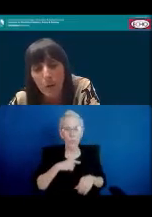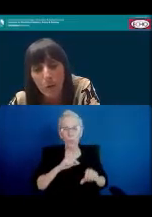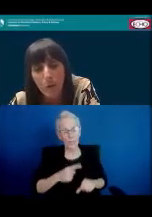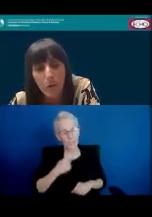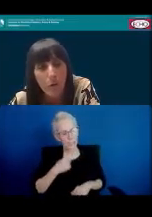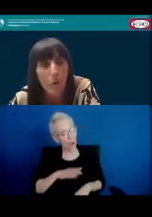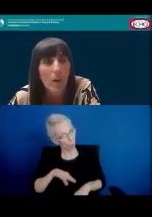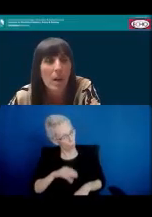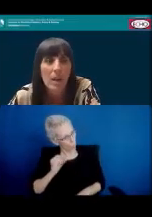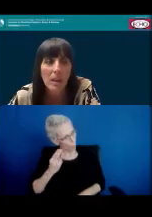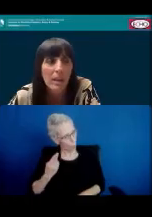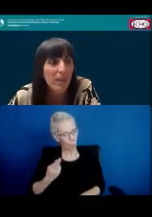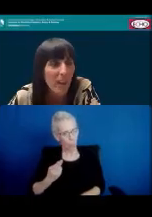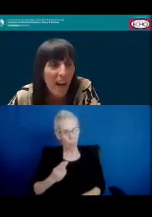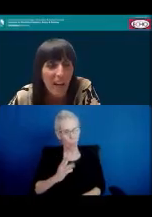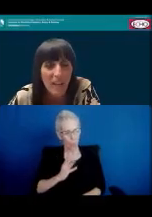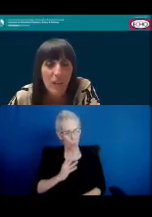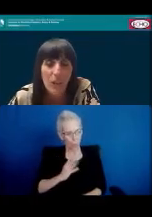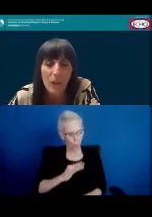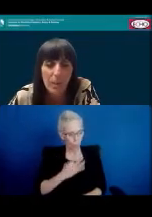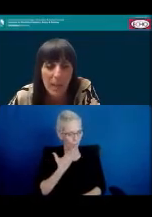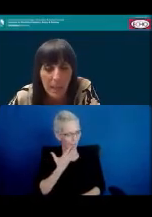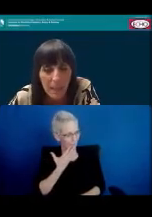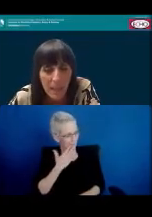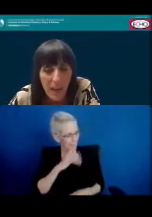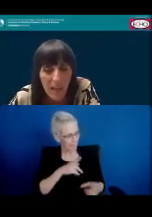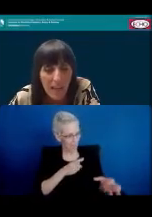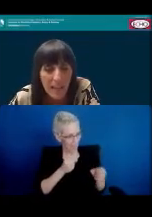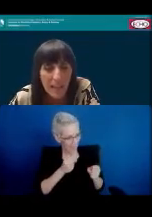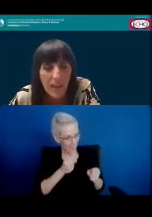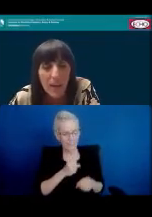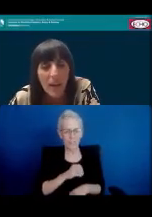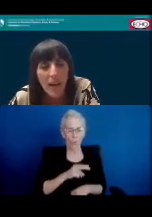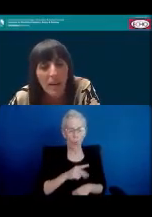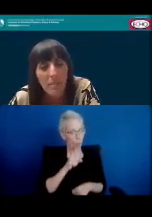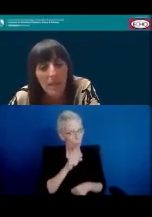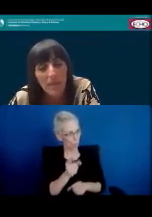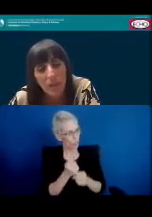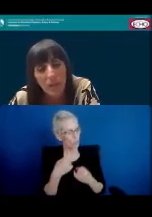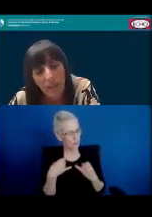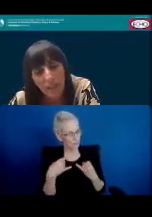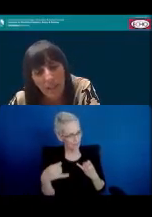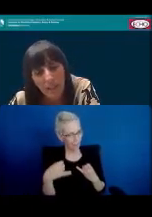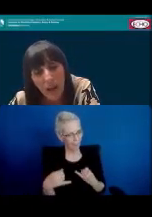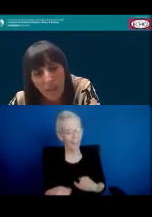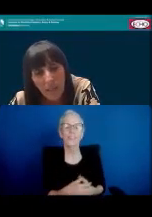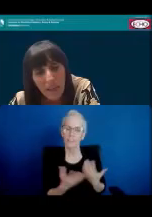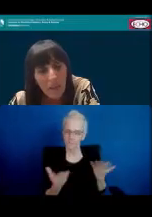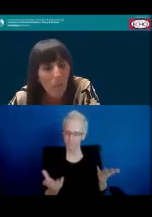oh, color fast, or you're making lines. If a child is humming, we